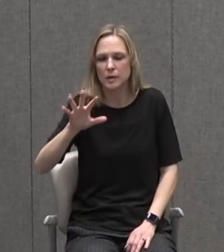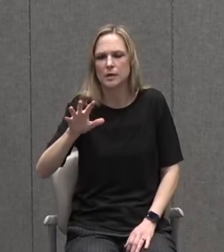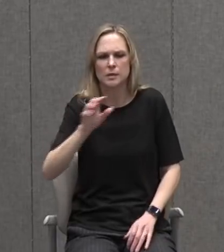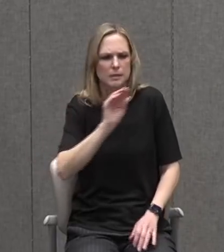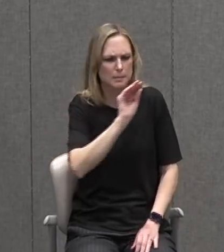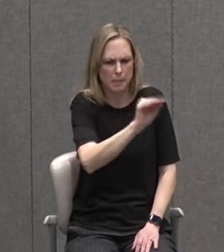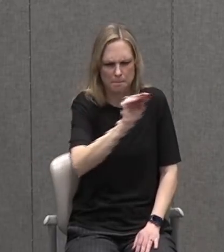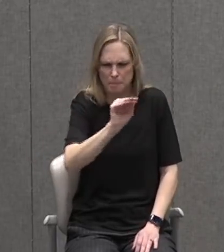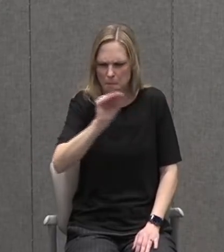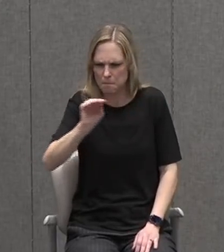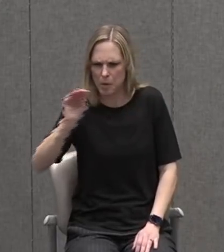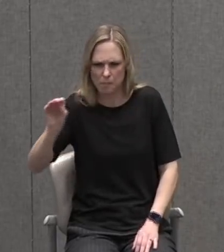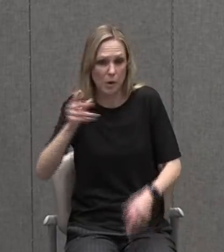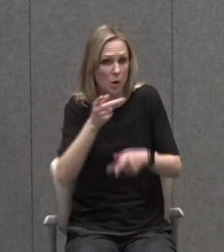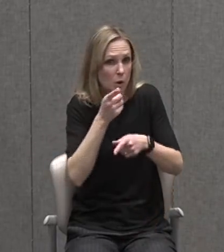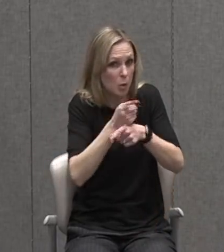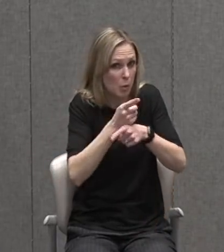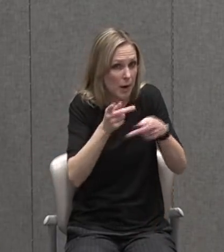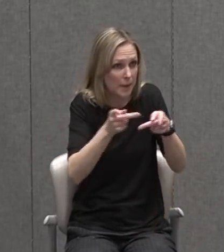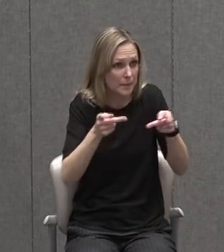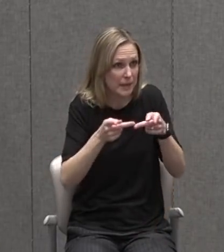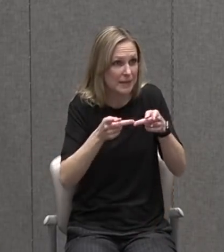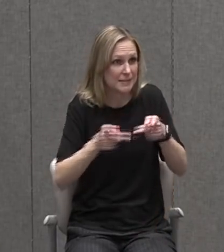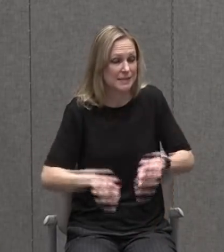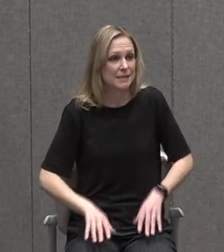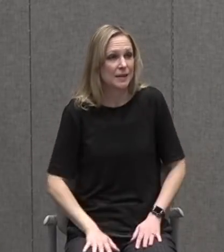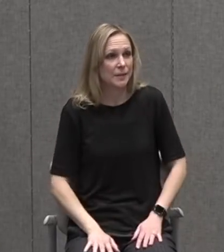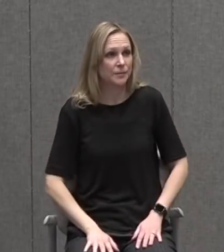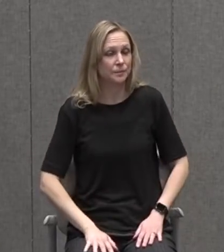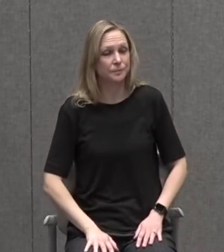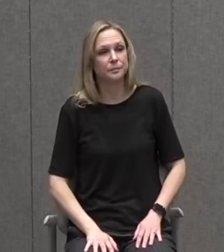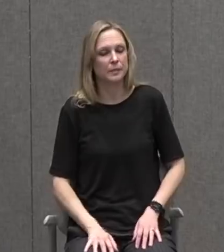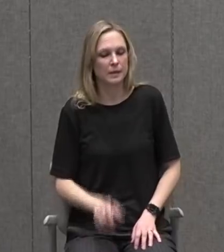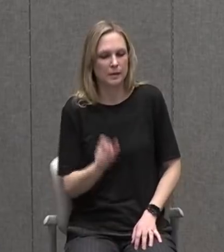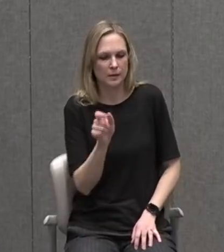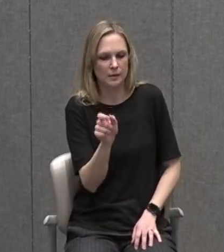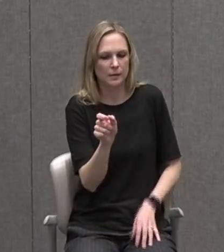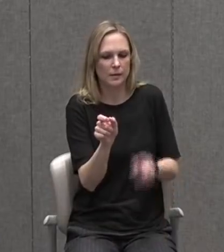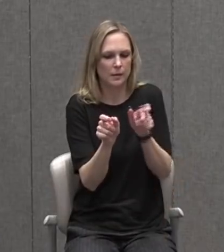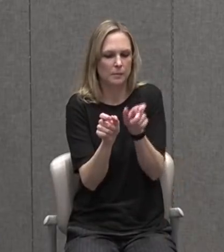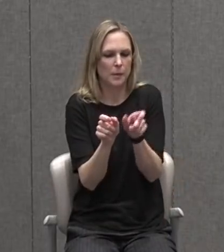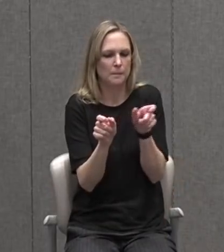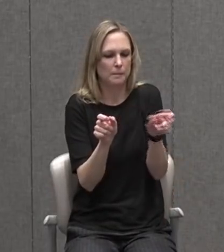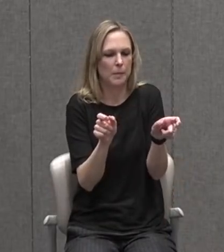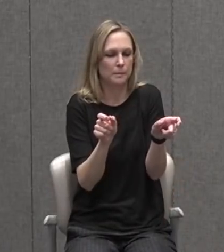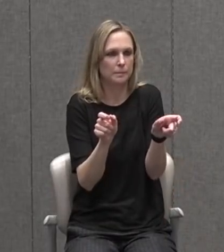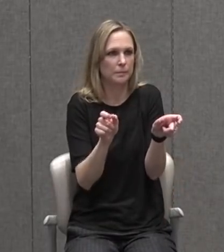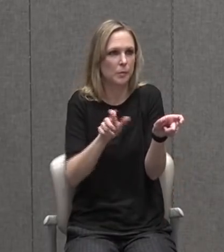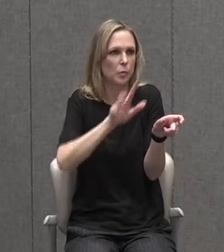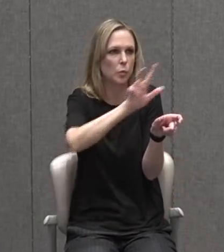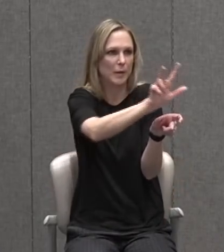Where are 10s? Oh, we have three 10s, let's put that in there.